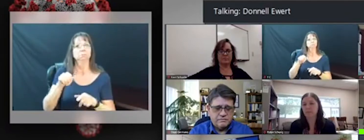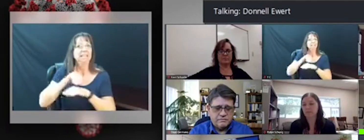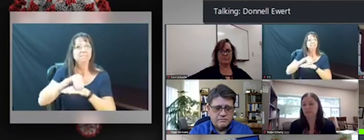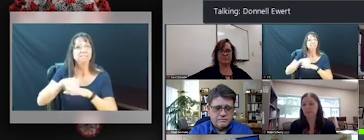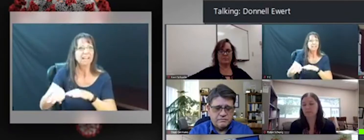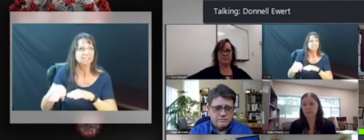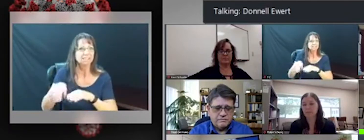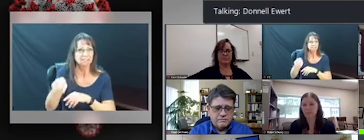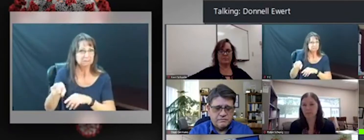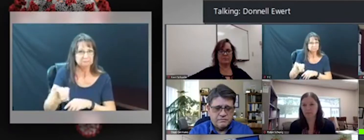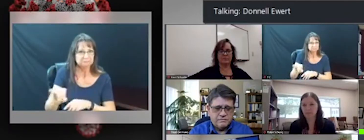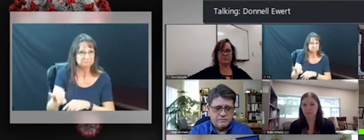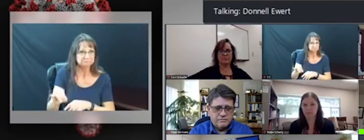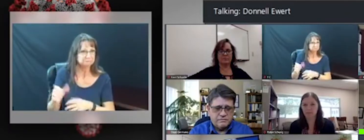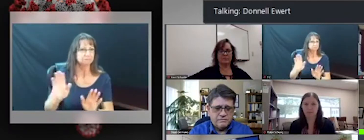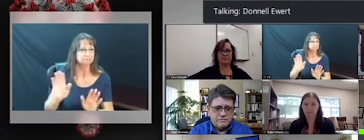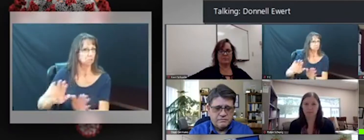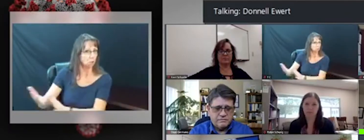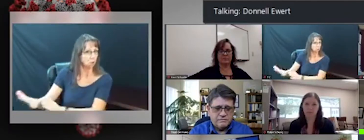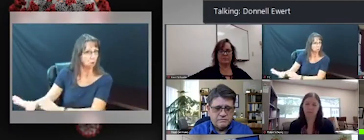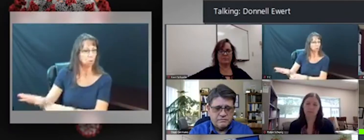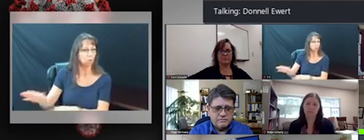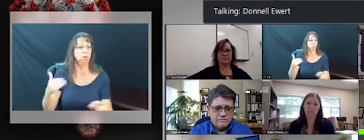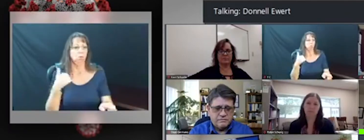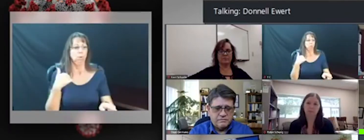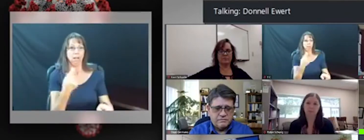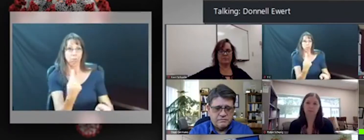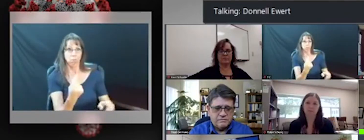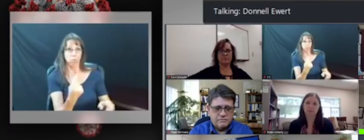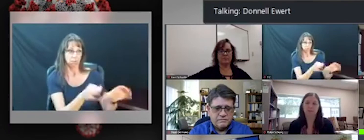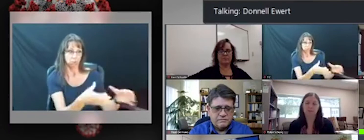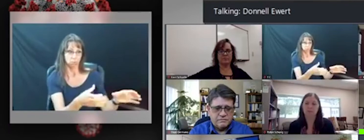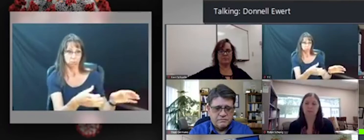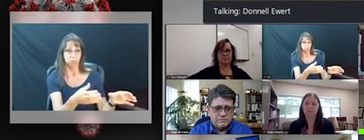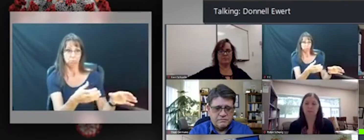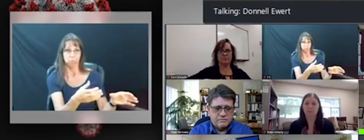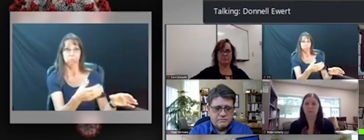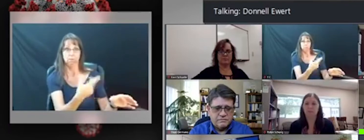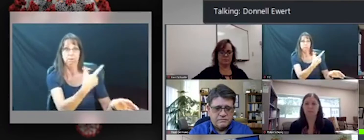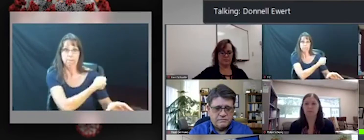and another group that has not, then they're going about their business in the community and you see